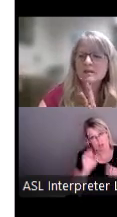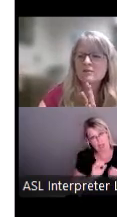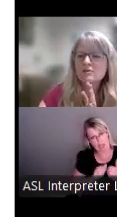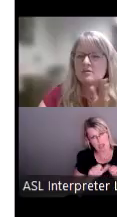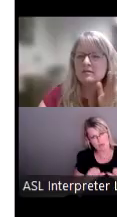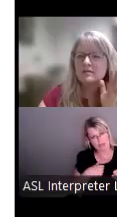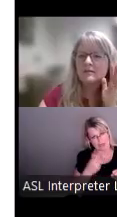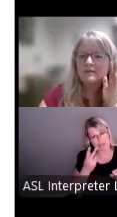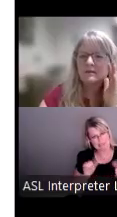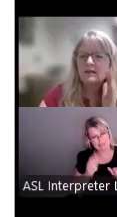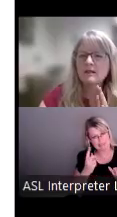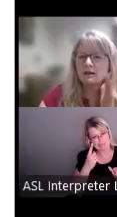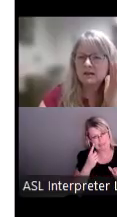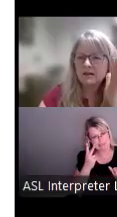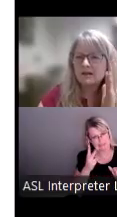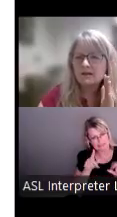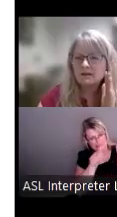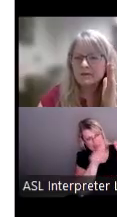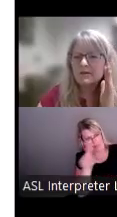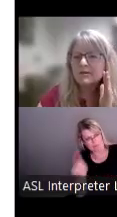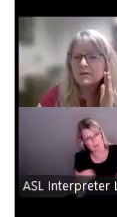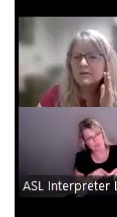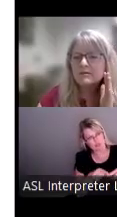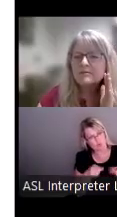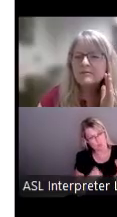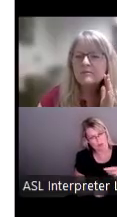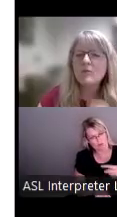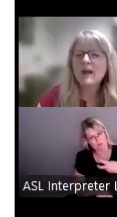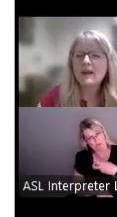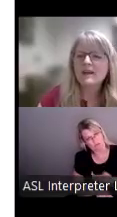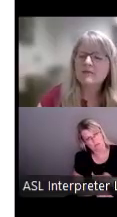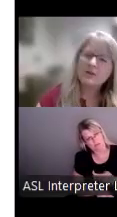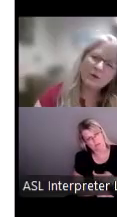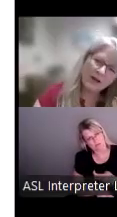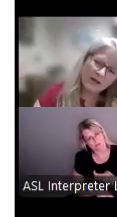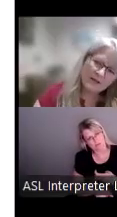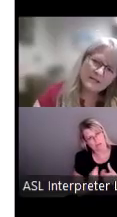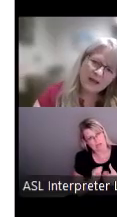image in a, in a vertical way, even though your head is